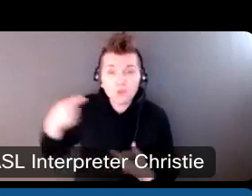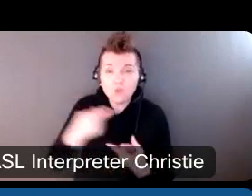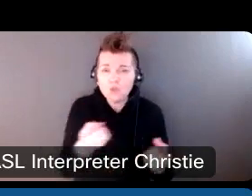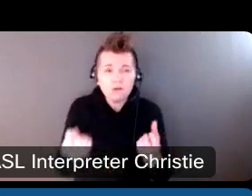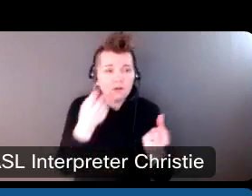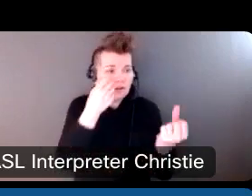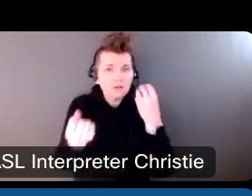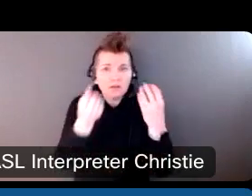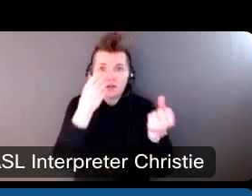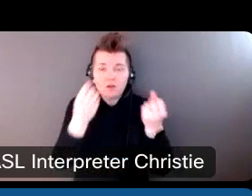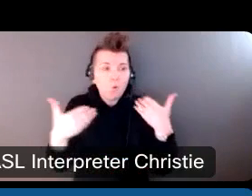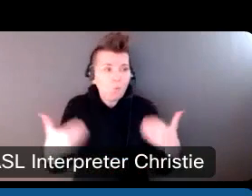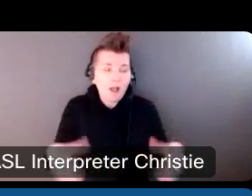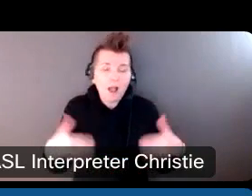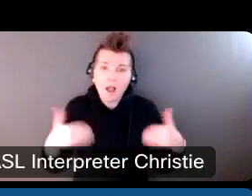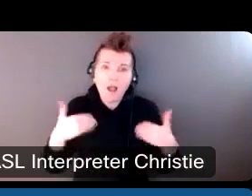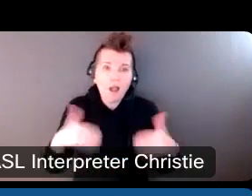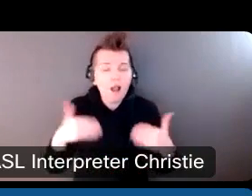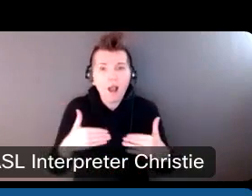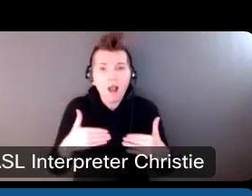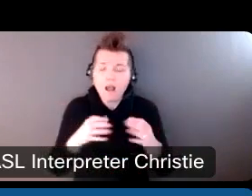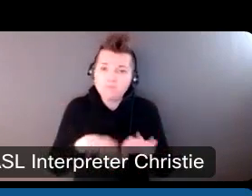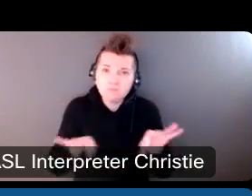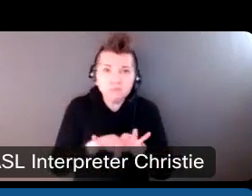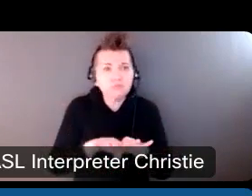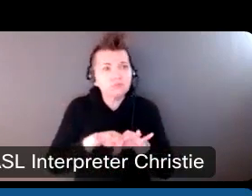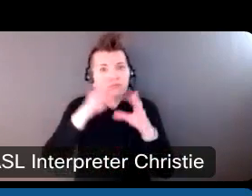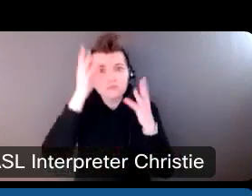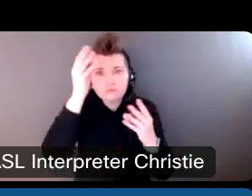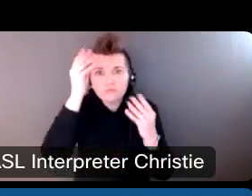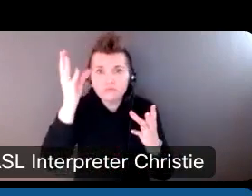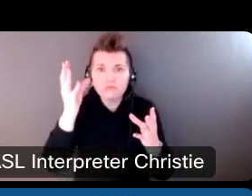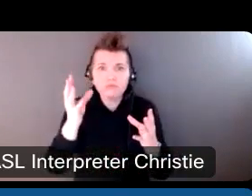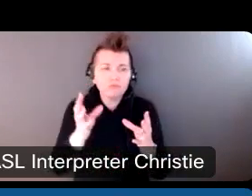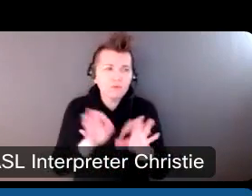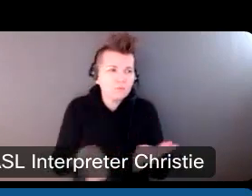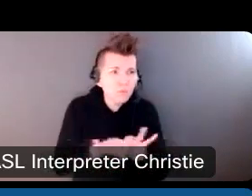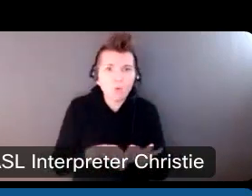And quite frankly there's some really, really key ideas and quite frankly what we consider